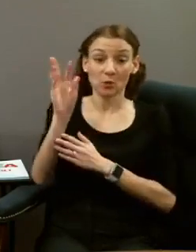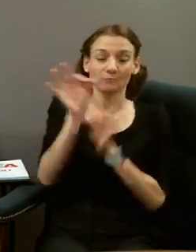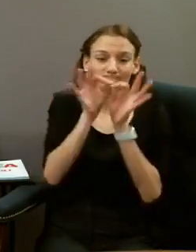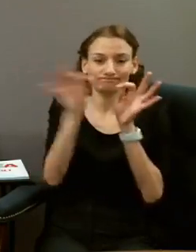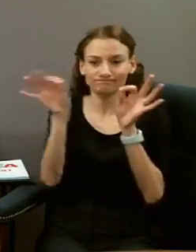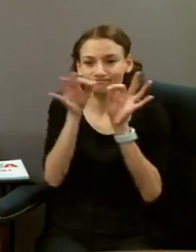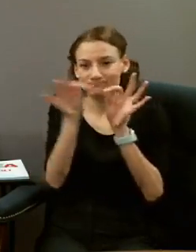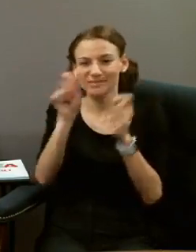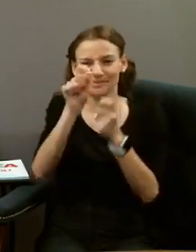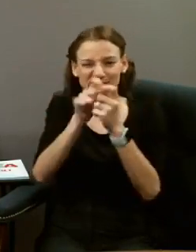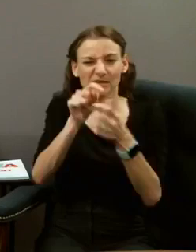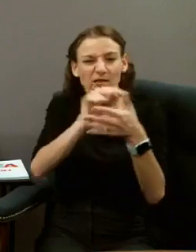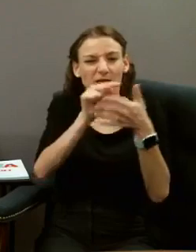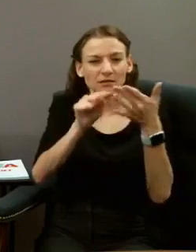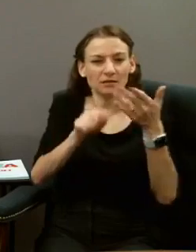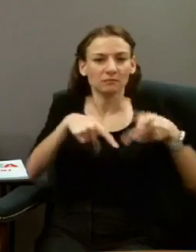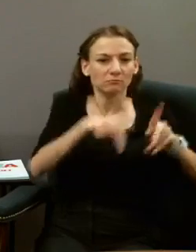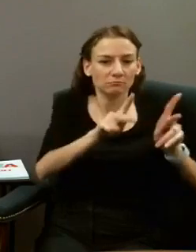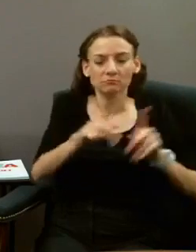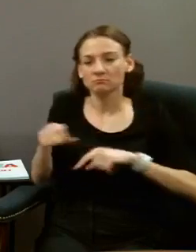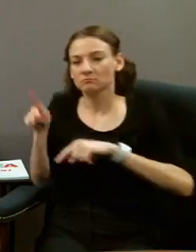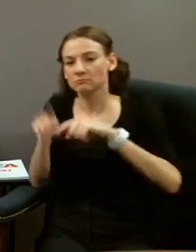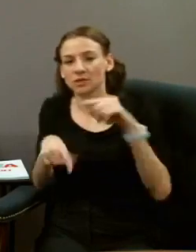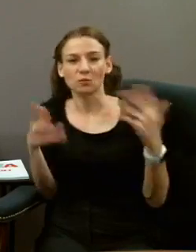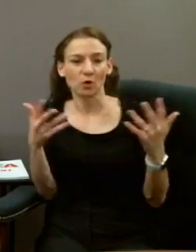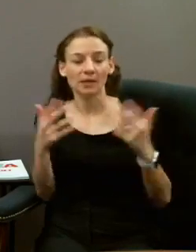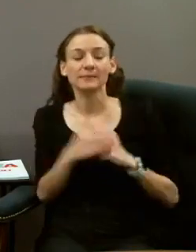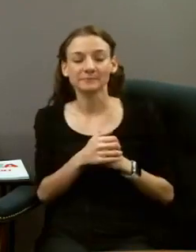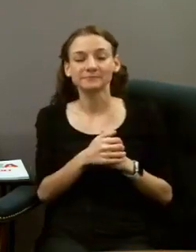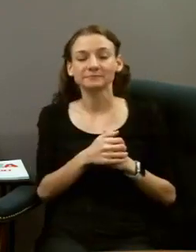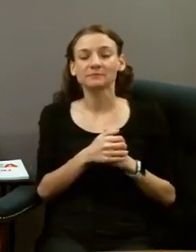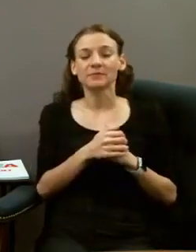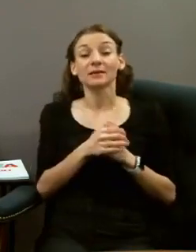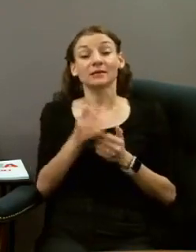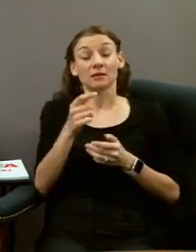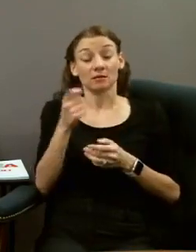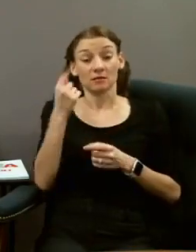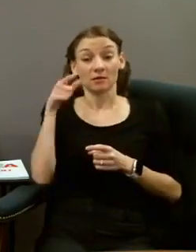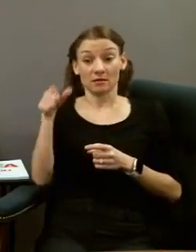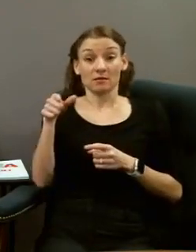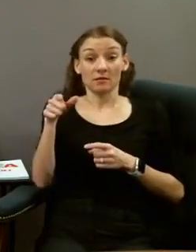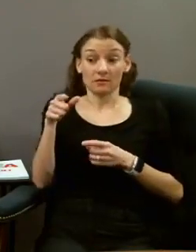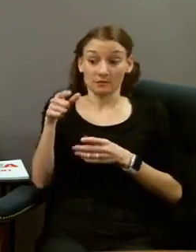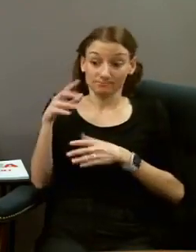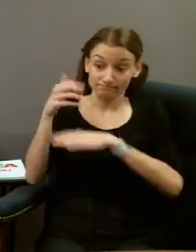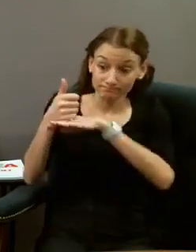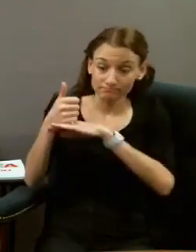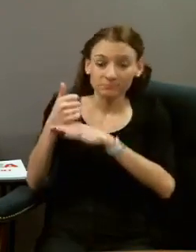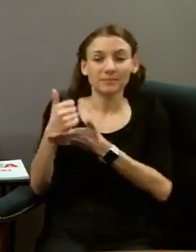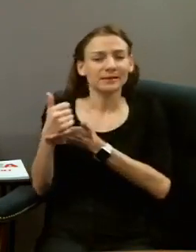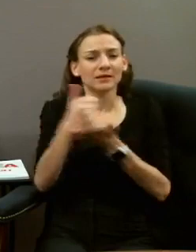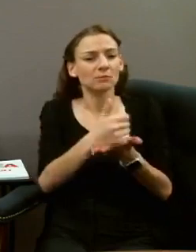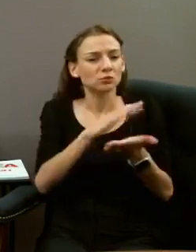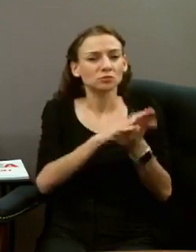those prohibited activities are. Now, to help school districts implement this new state law,